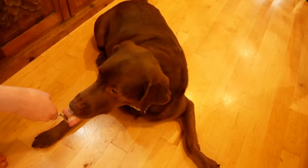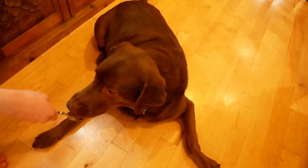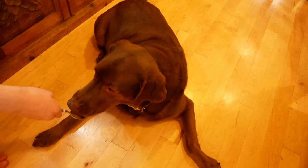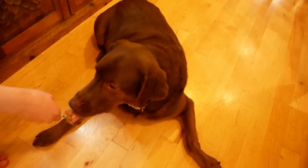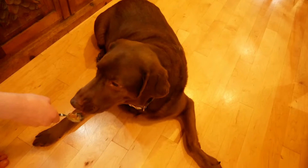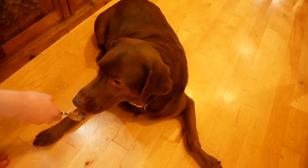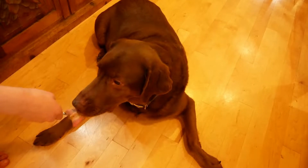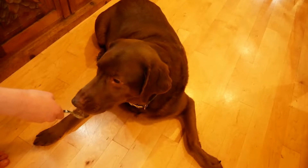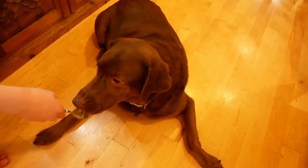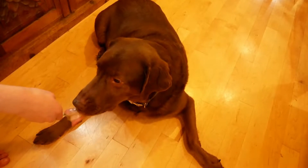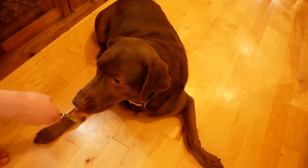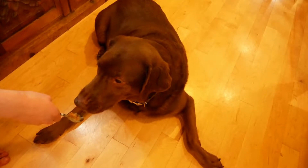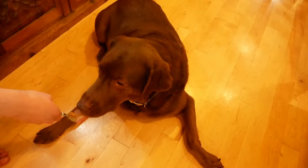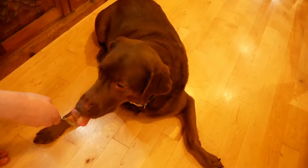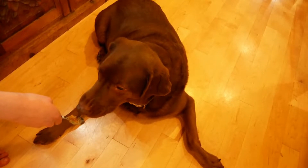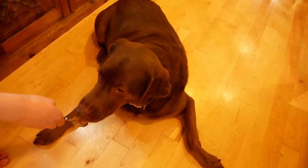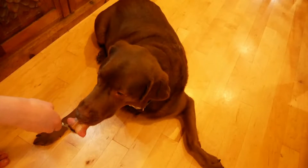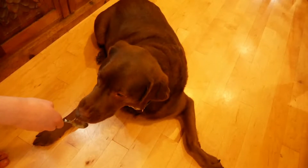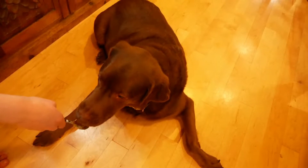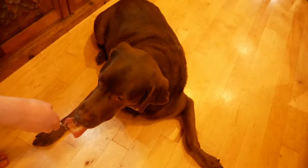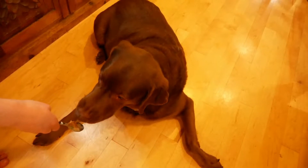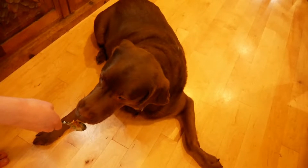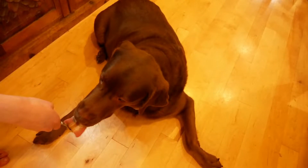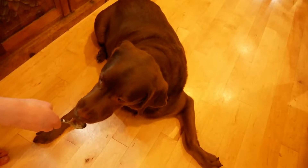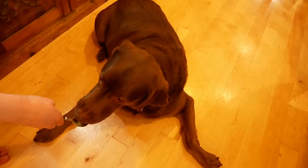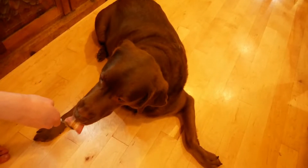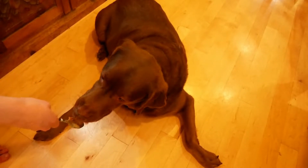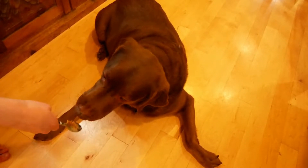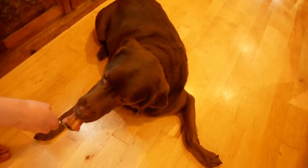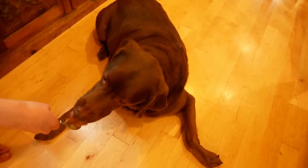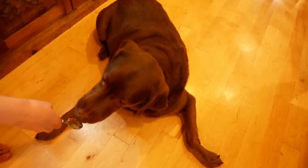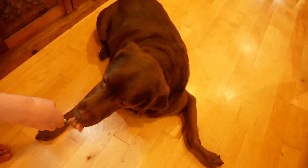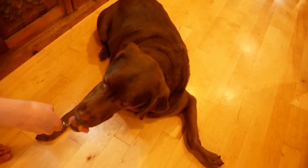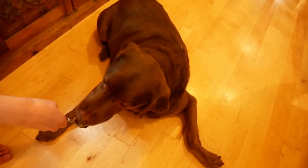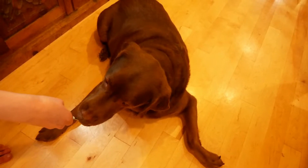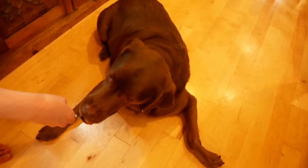bit more about them and maybe another video about how they actually are special in other ways it's a